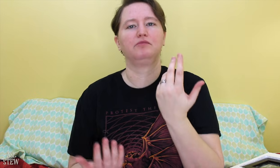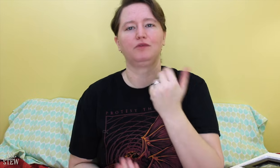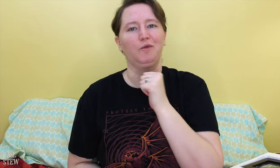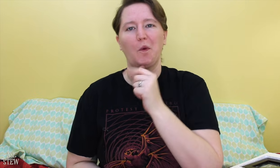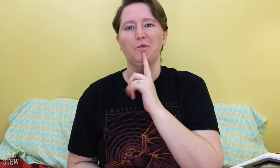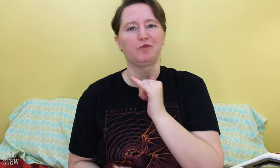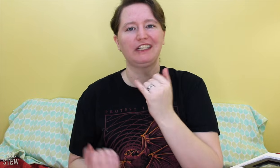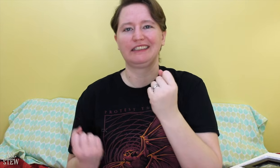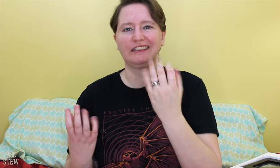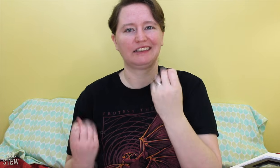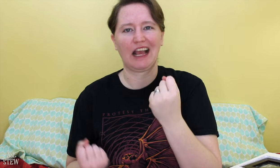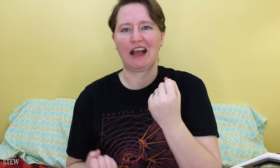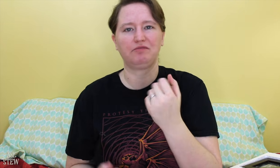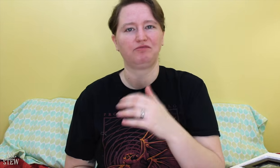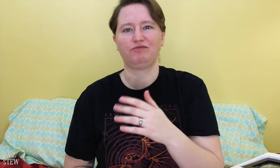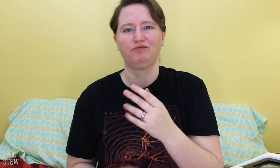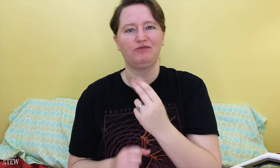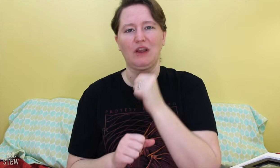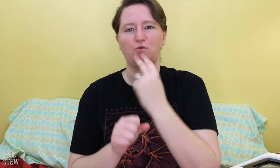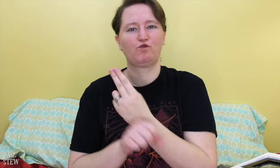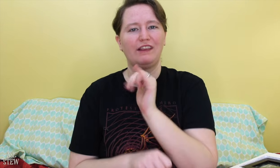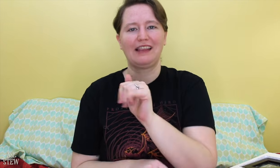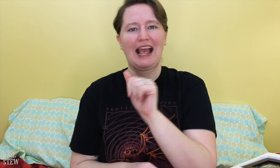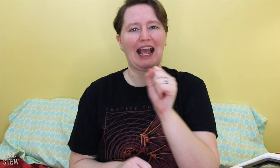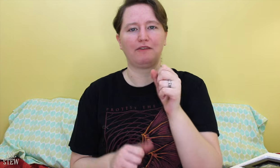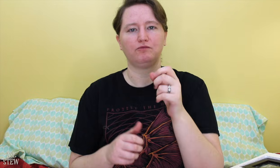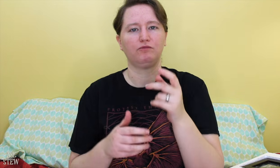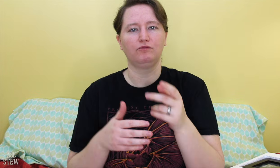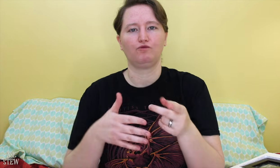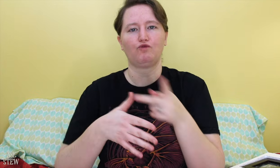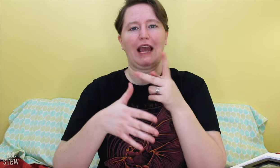Those people don't